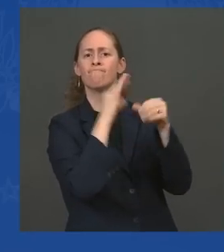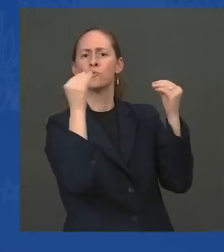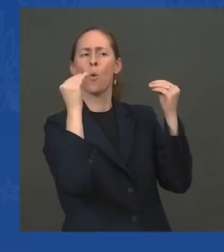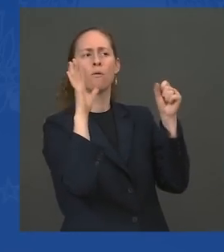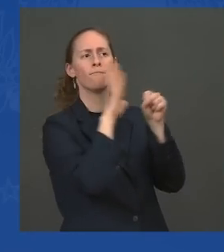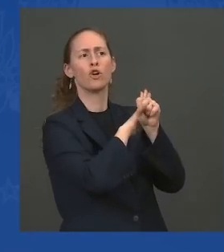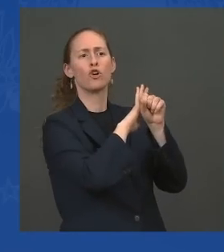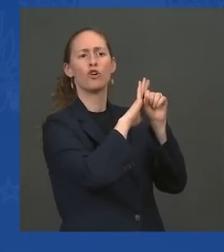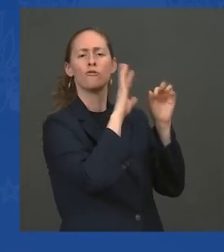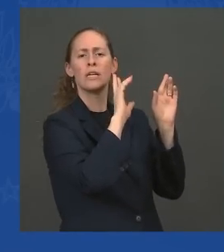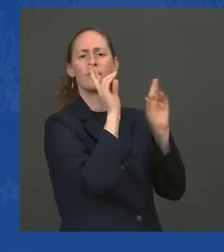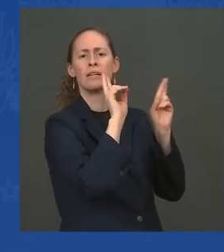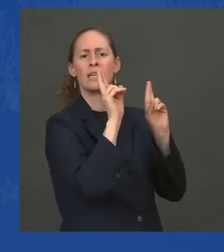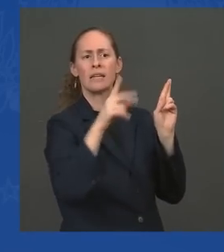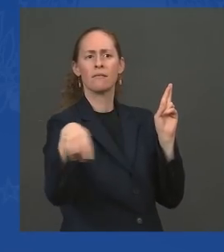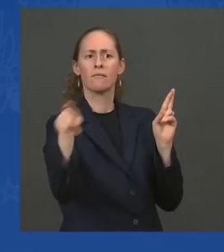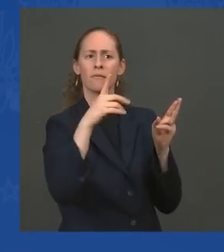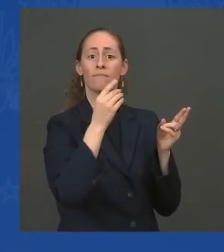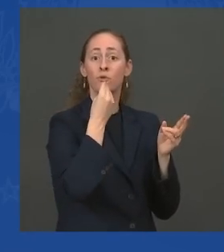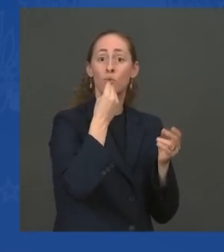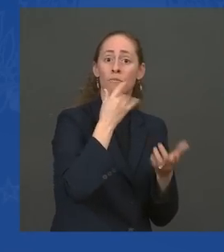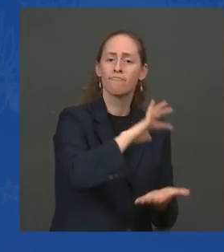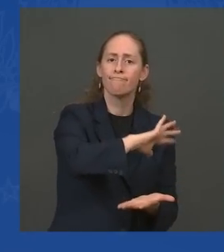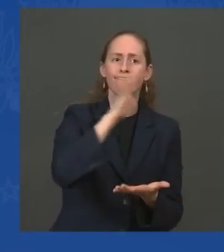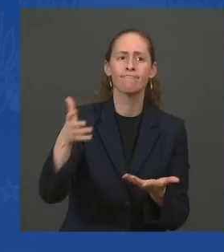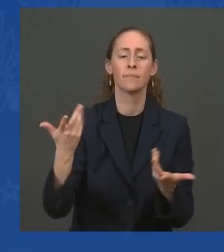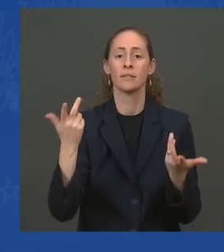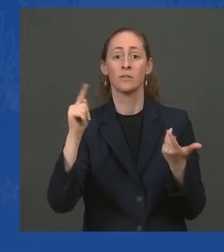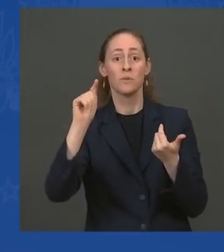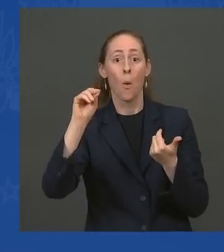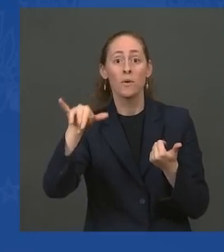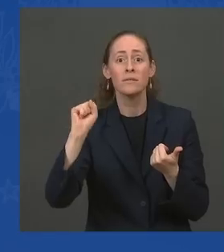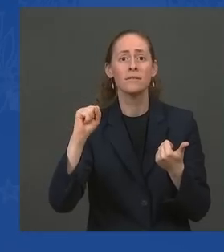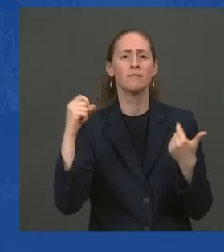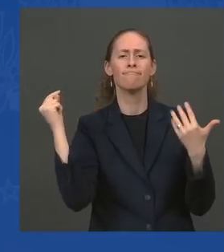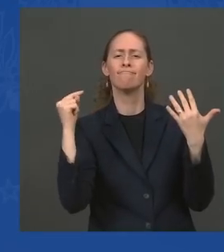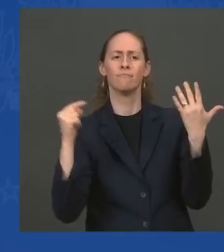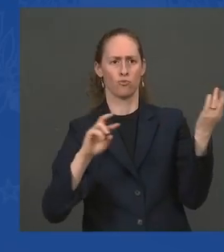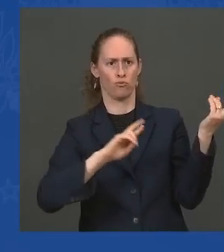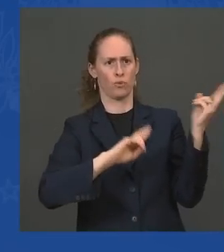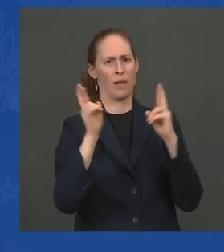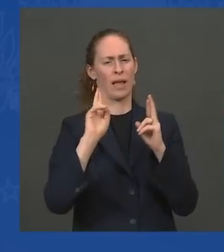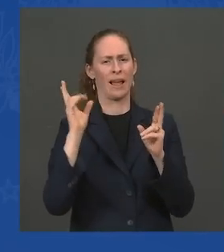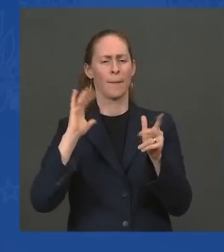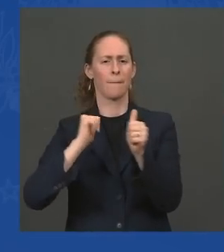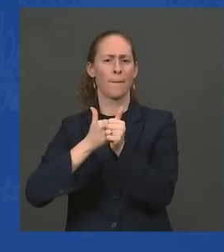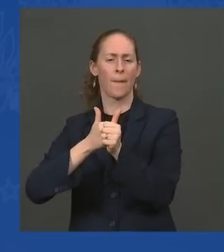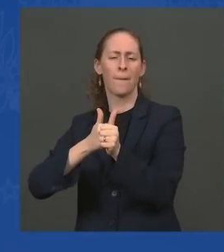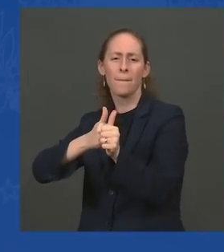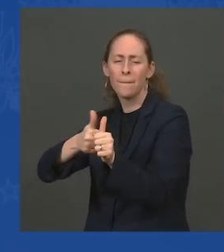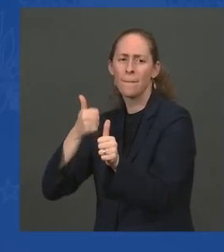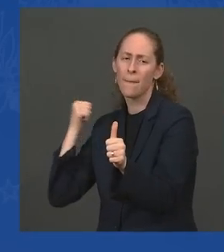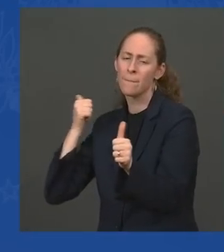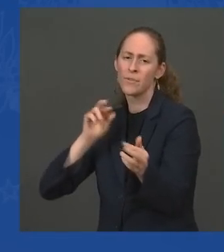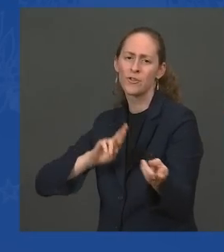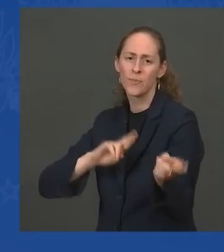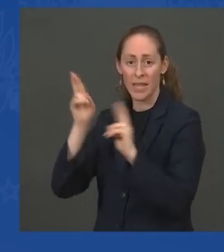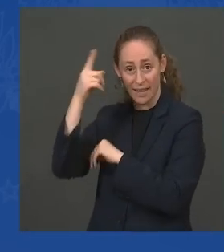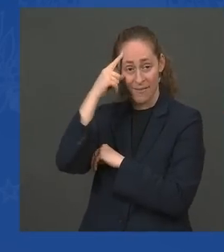that shoppers are looking for in the holiday season. That's going to happen. So, now, let me begin.